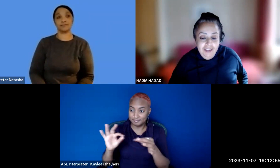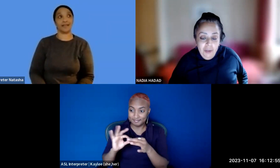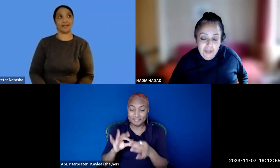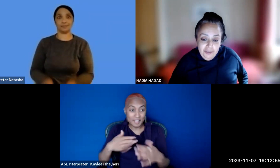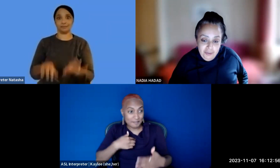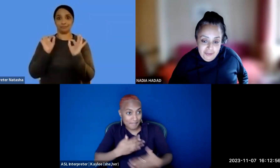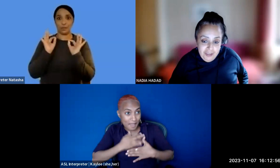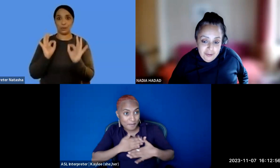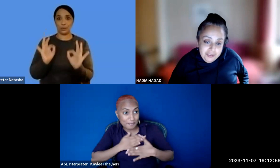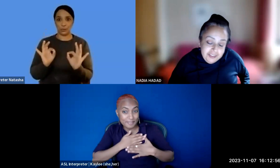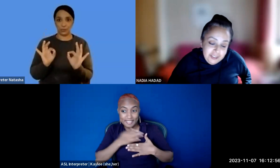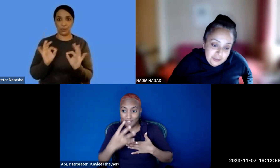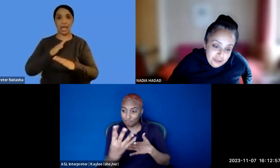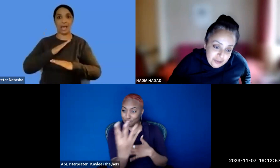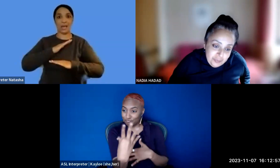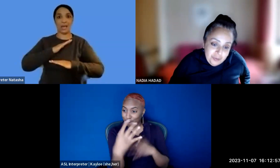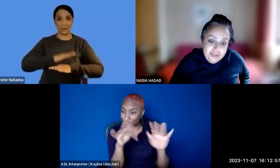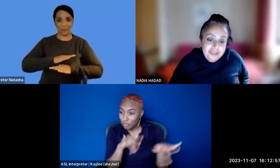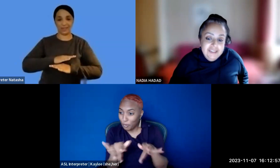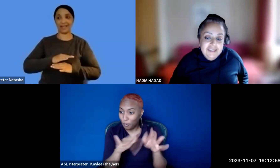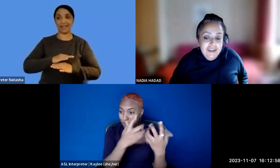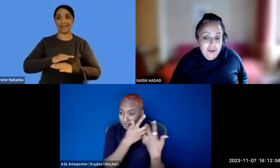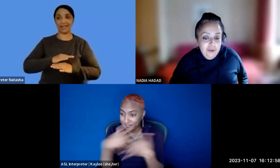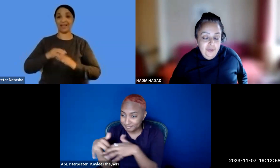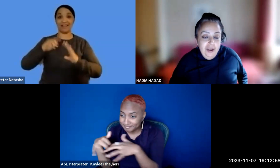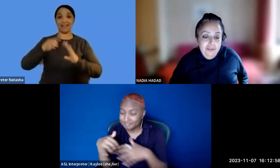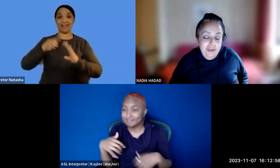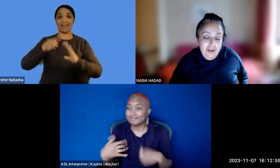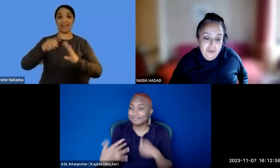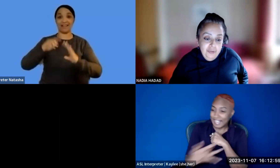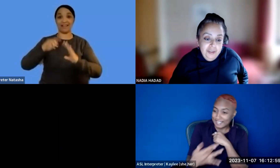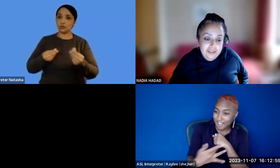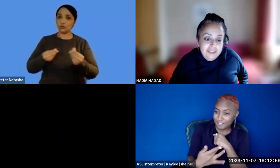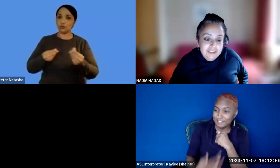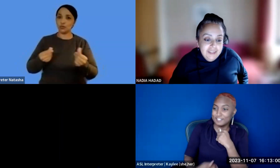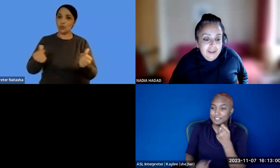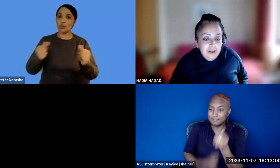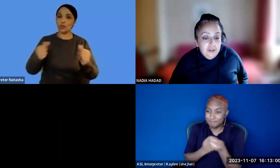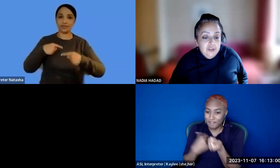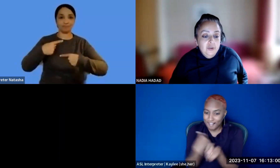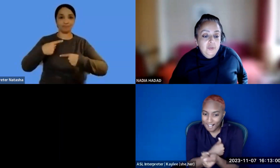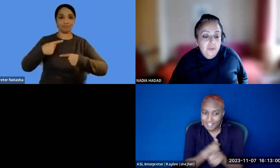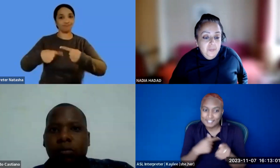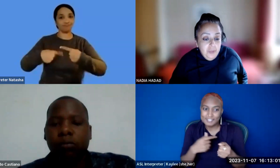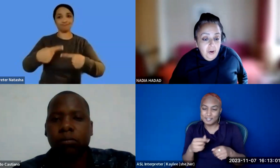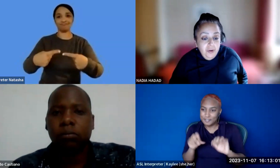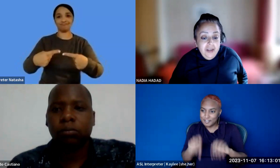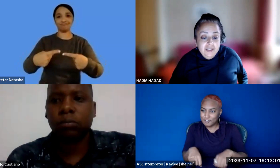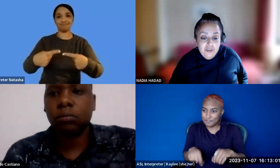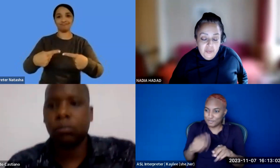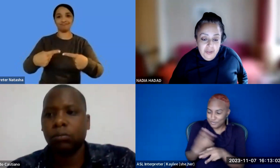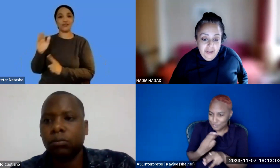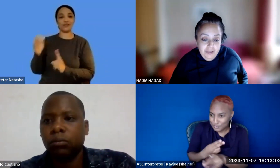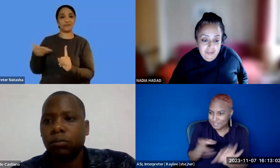and that technology could support us to have Catherine with us. Our next speaker